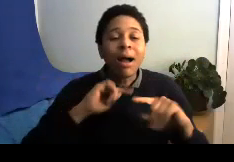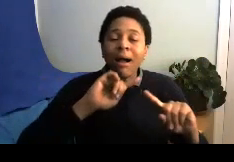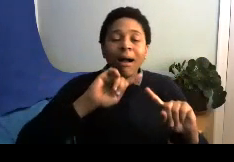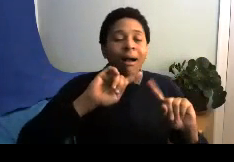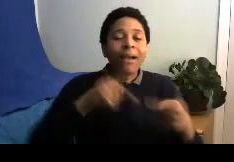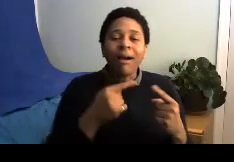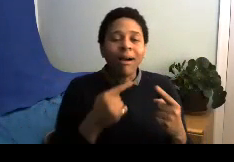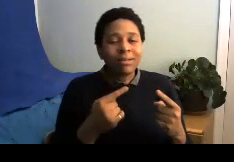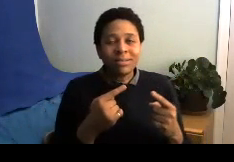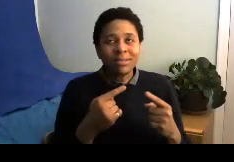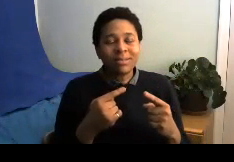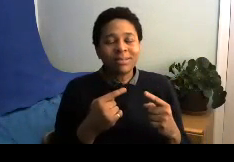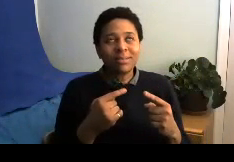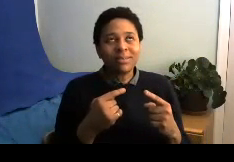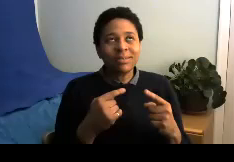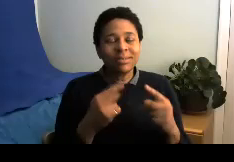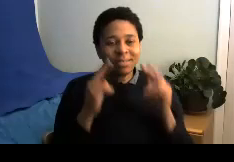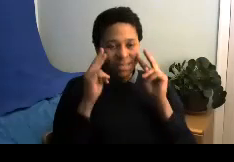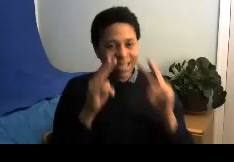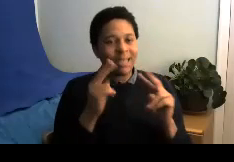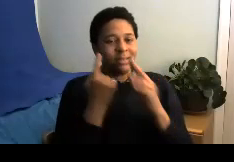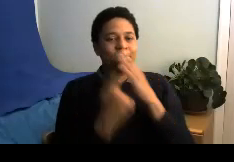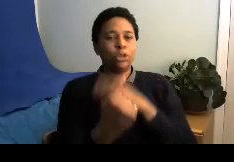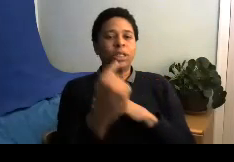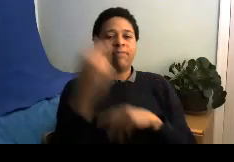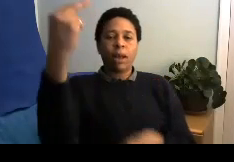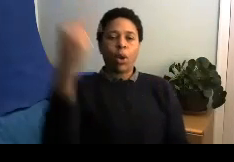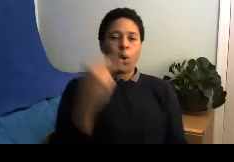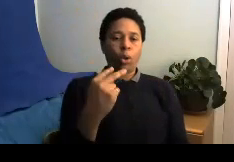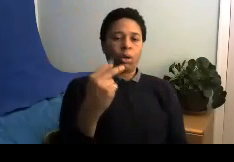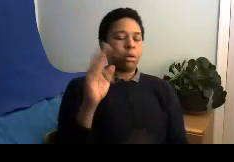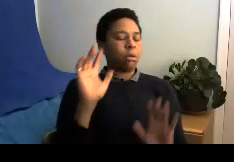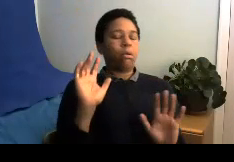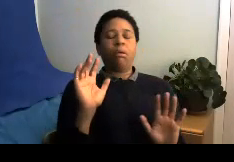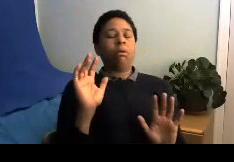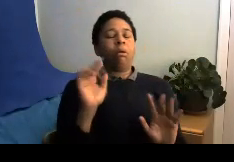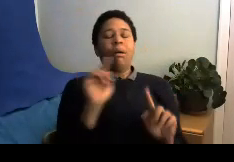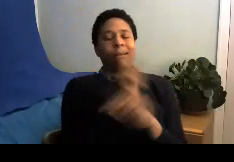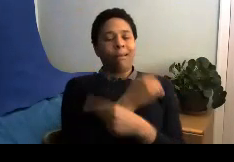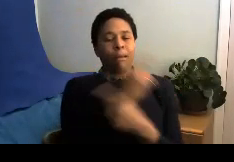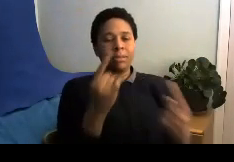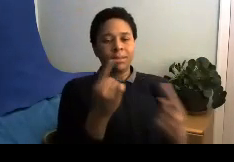of see it from an objective point of view. But I'm, I'm